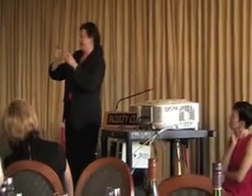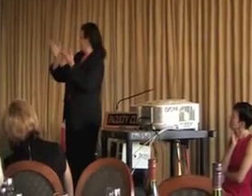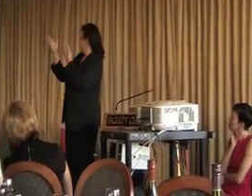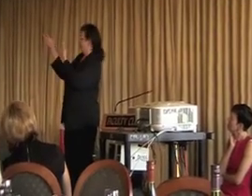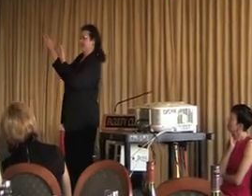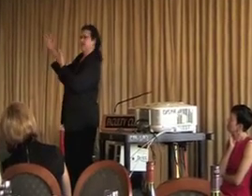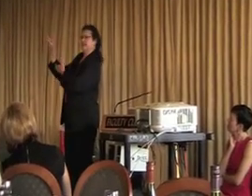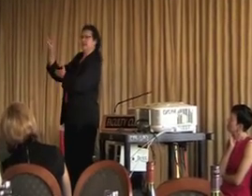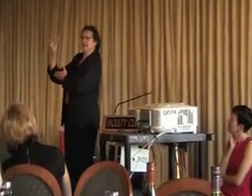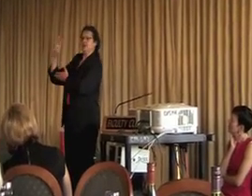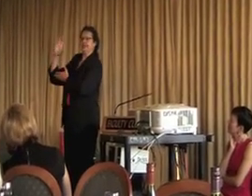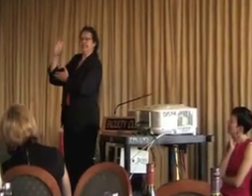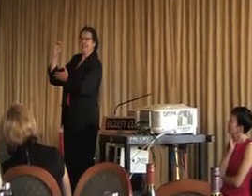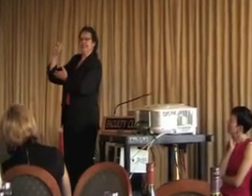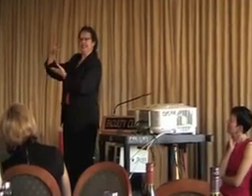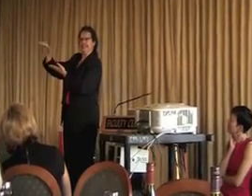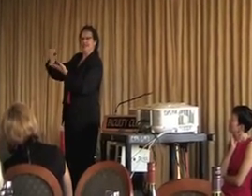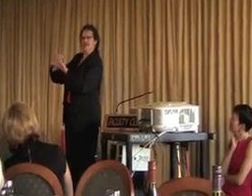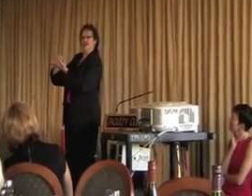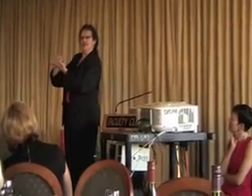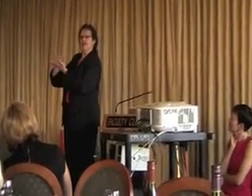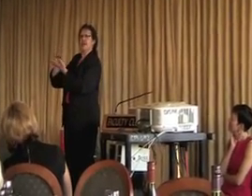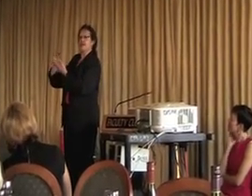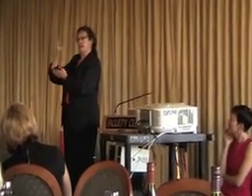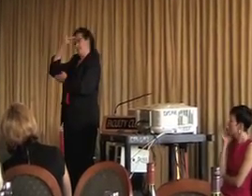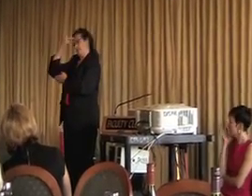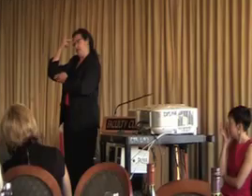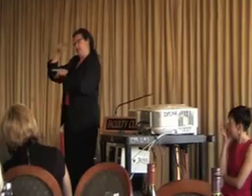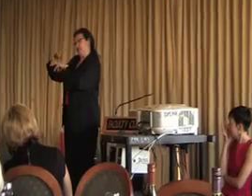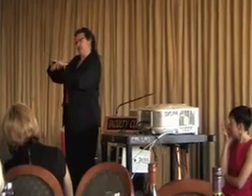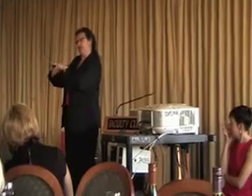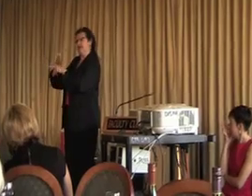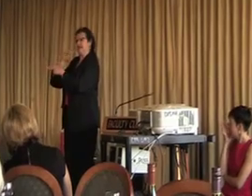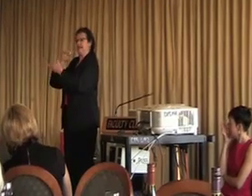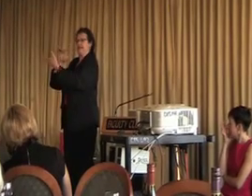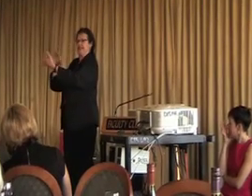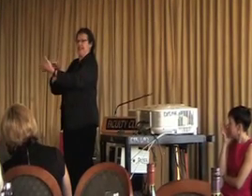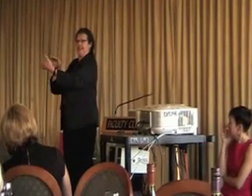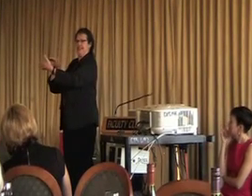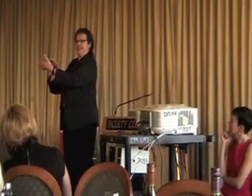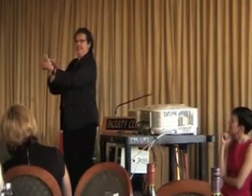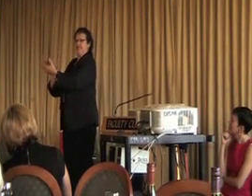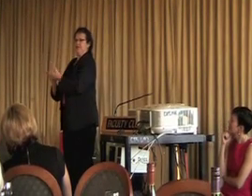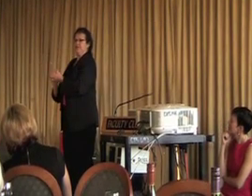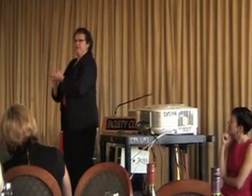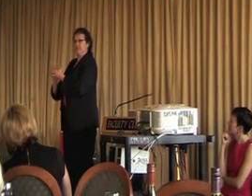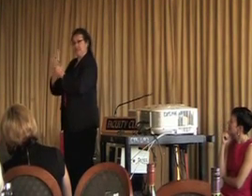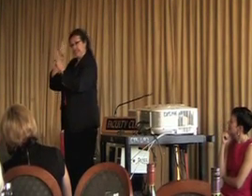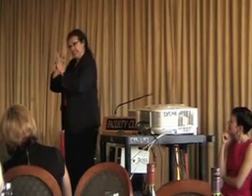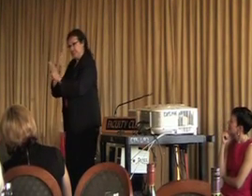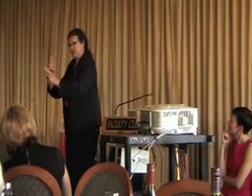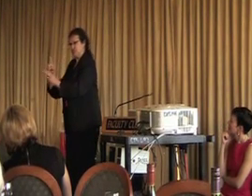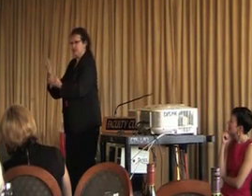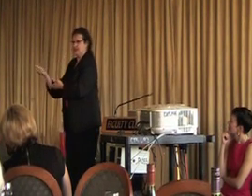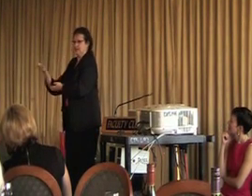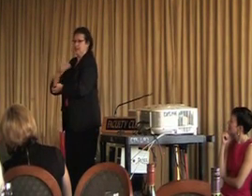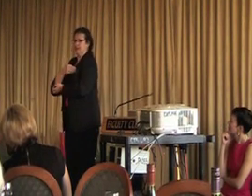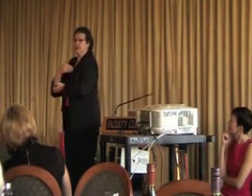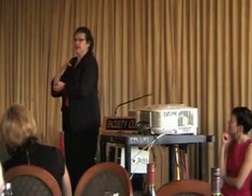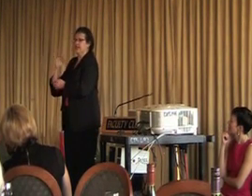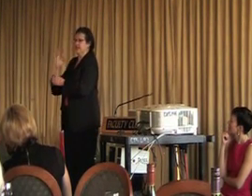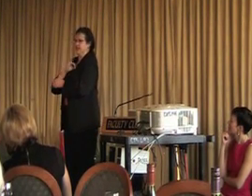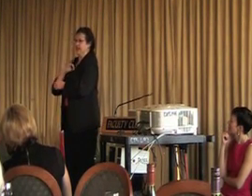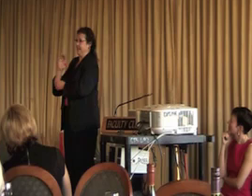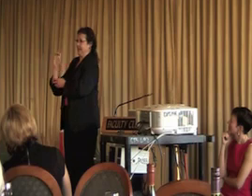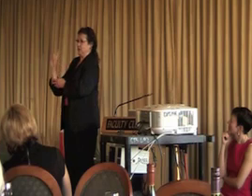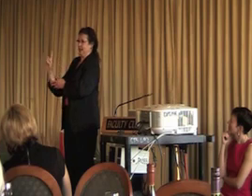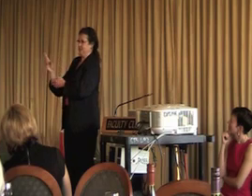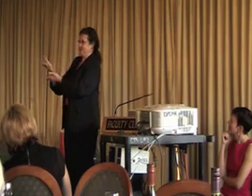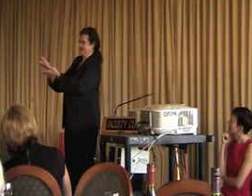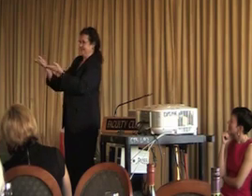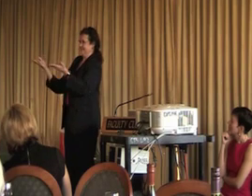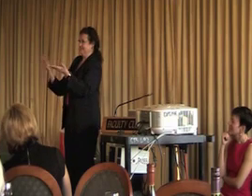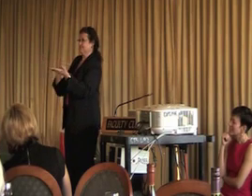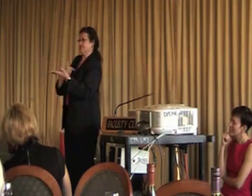to be invited here for this event. I see so many dear friends of WCCSD and the Peikoff